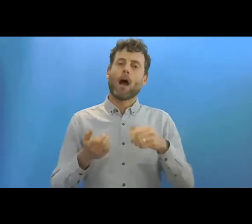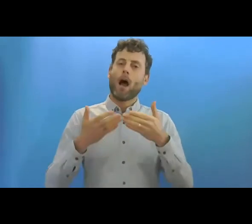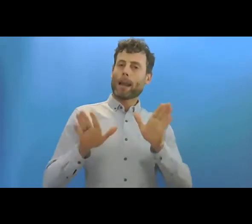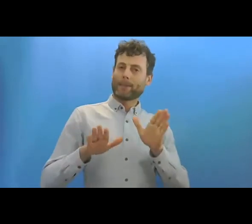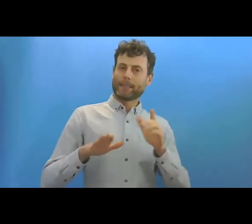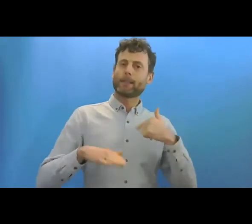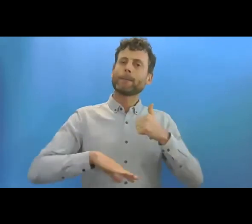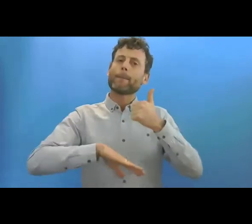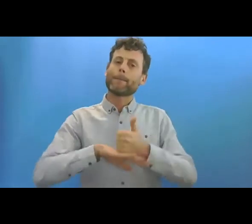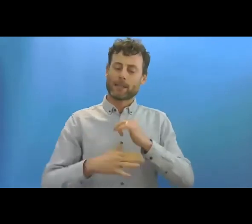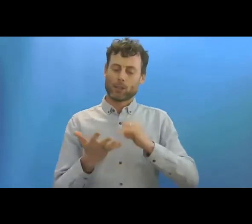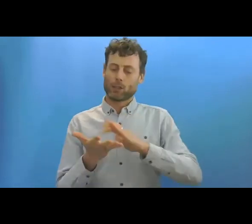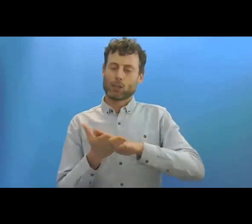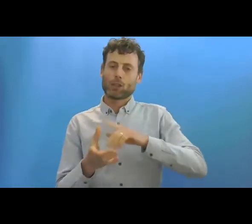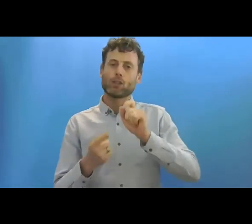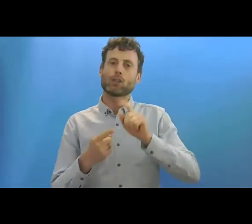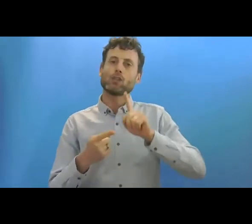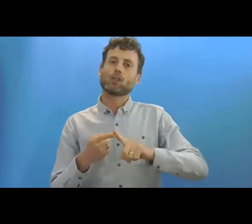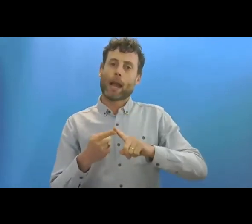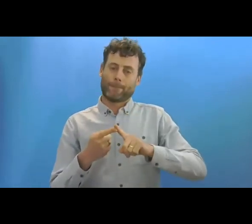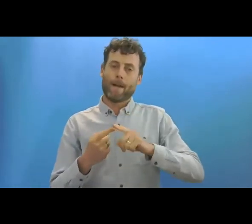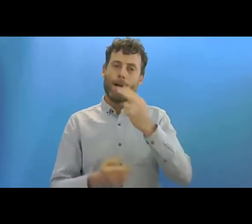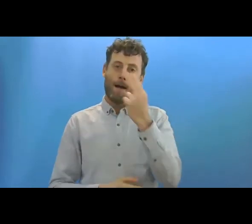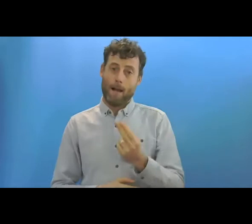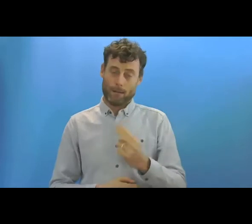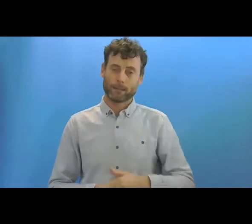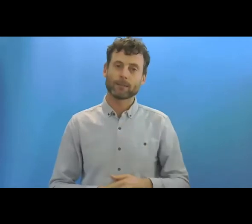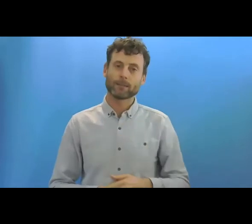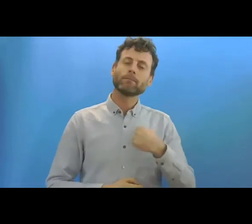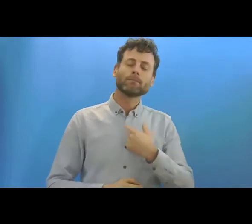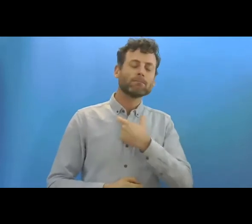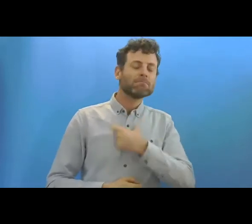So my name is Isabella Tulloch Gallego, and I am programme manager at Unlimited, based at Shape Arts, my pronouns are she/her and I'm a 30 year-old white woman with long blonde